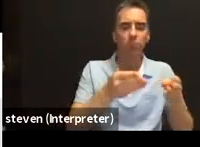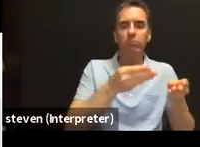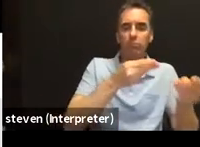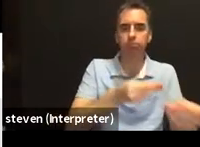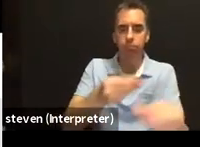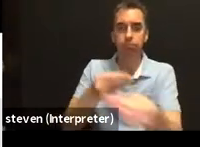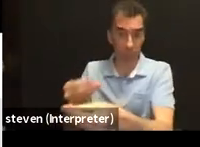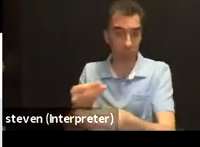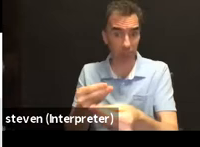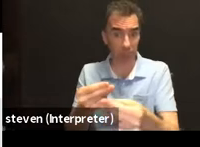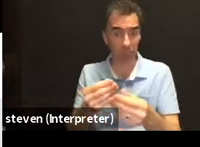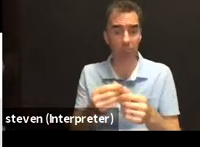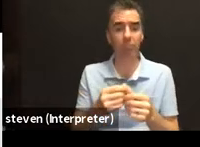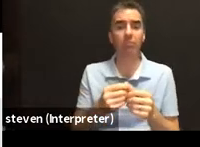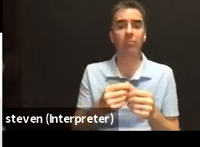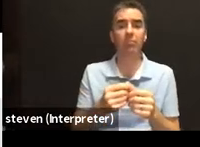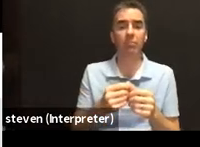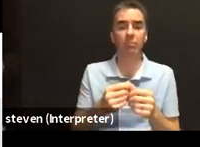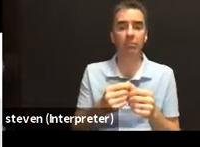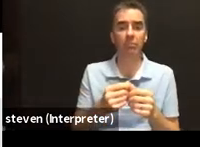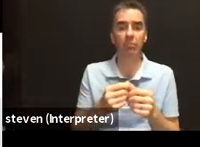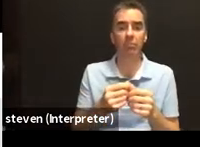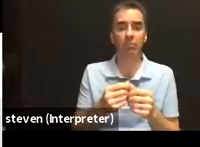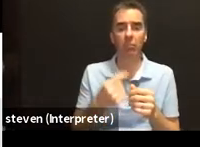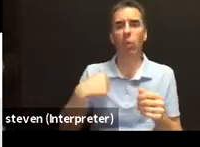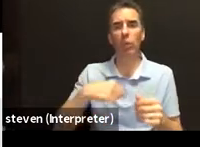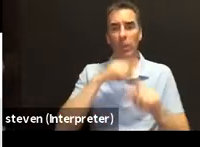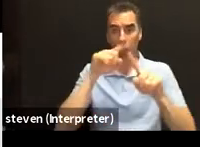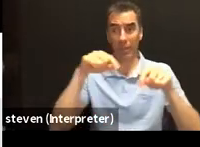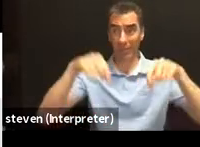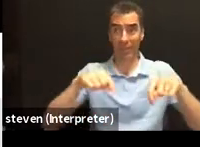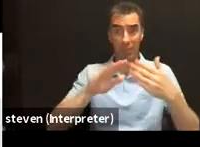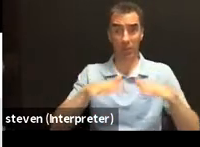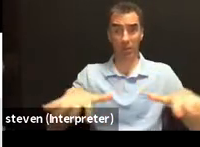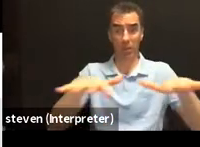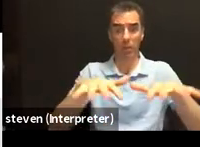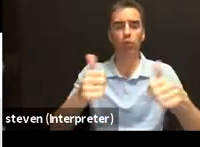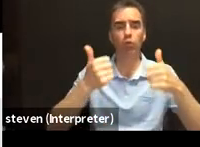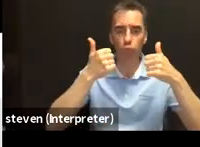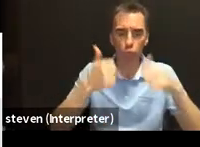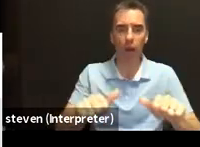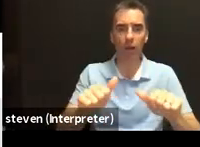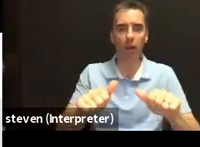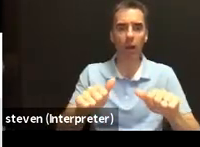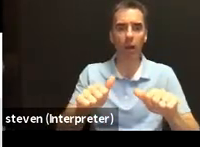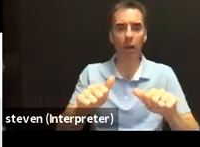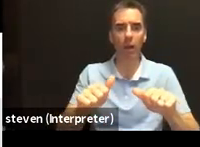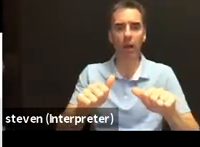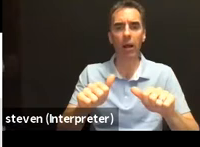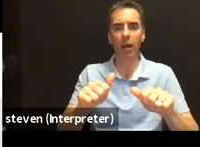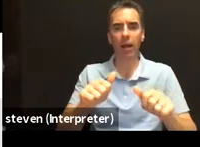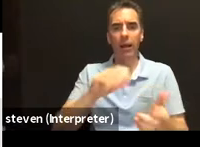maria.rodriguez: As a community, we are to reaching and then to homelessness among the different subpopulations that's our populations around referring to, or families.